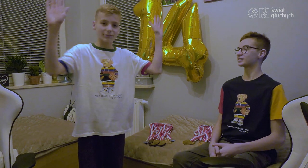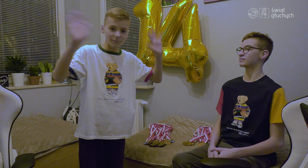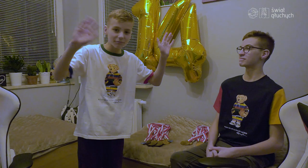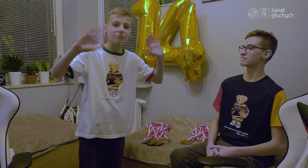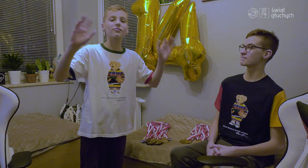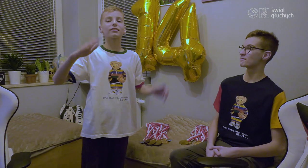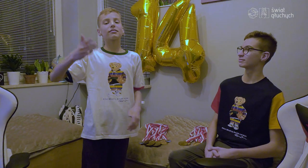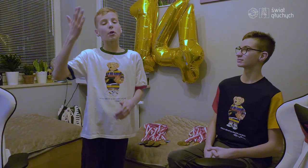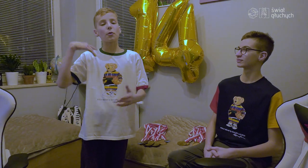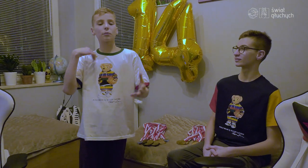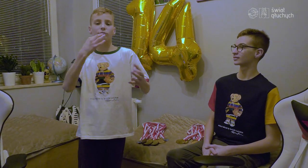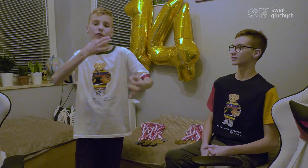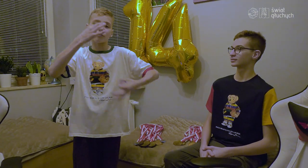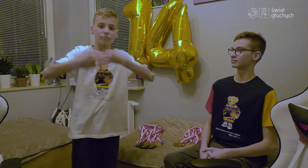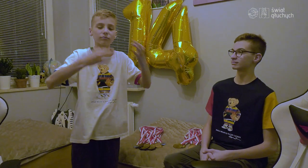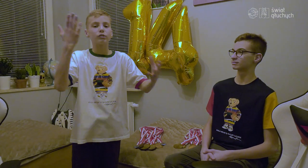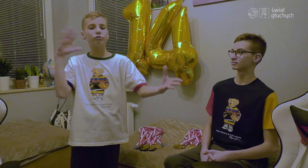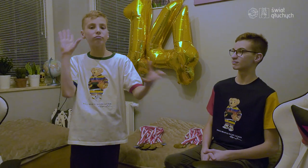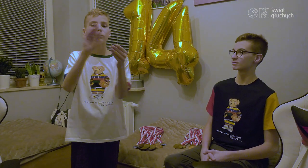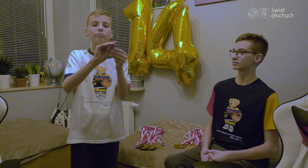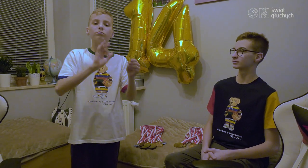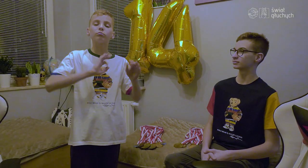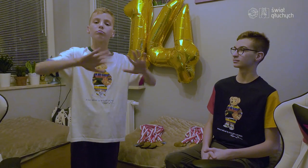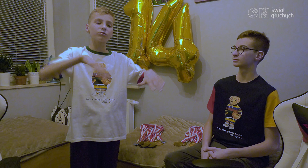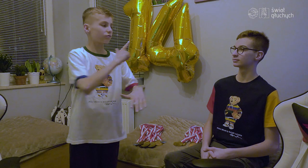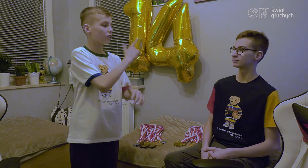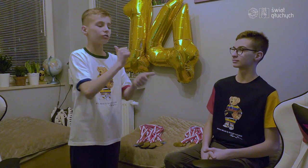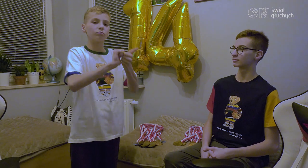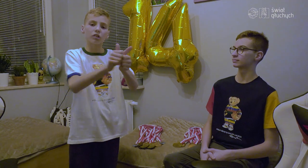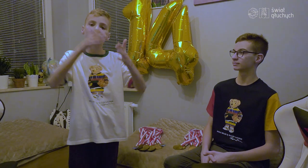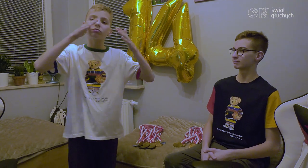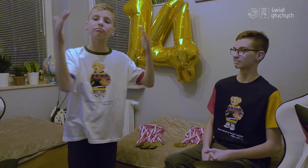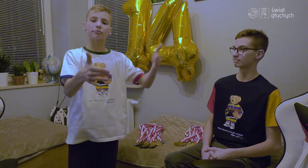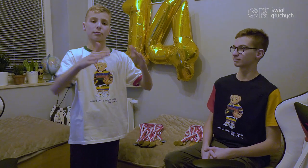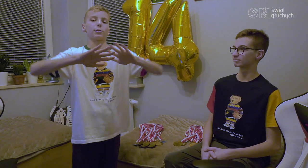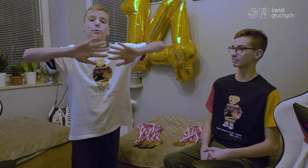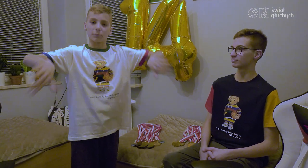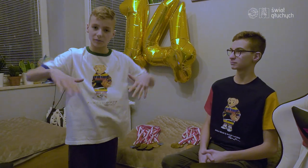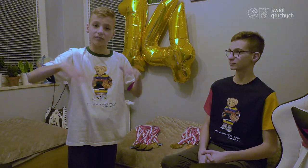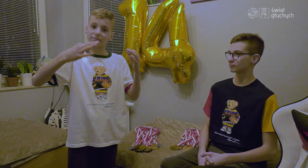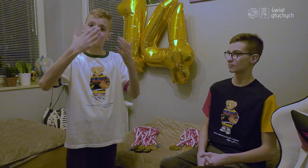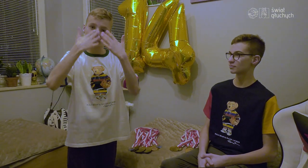[Maks]: Hi, I told you earlier about our sports successes.